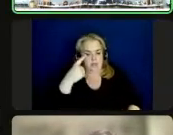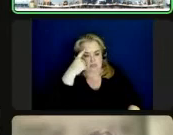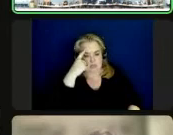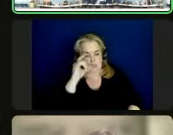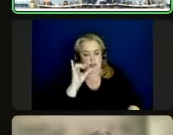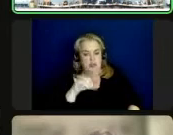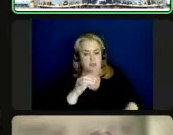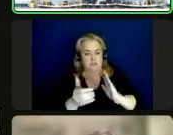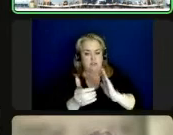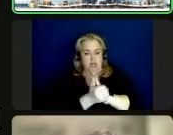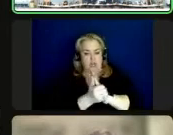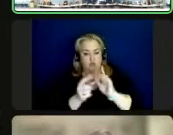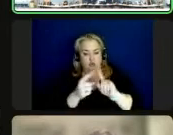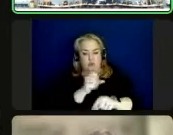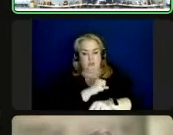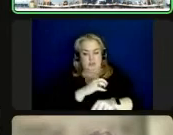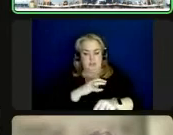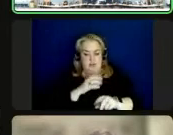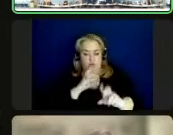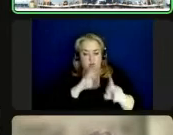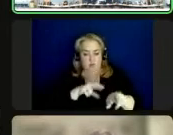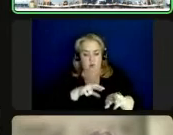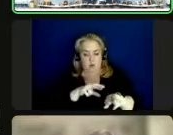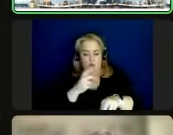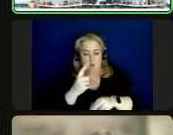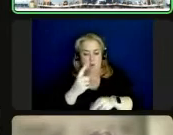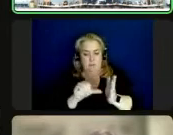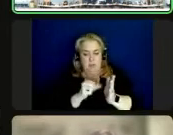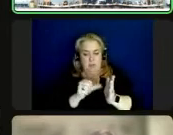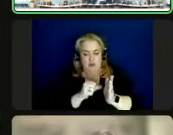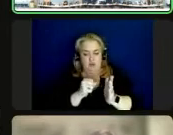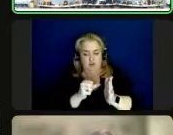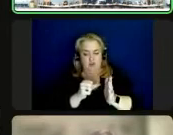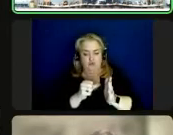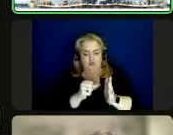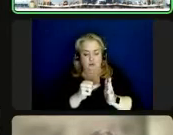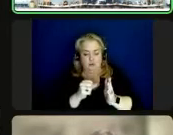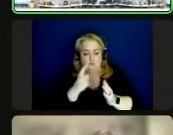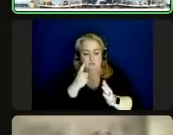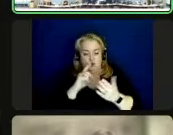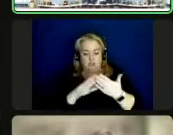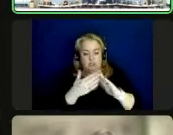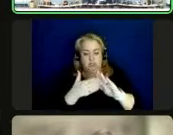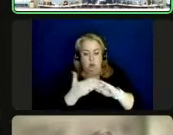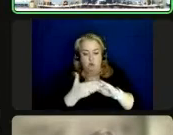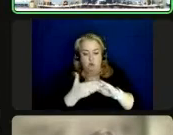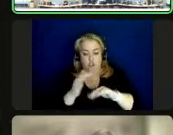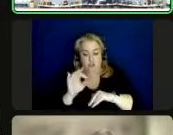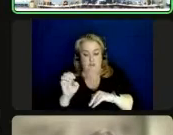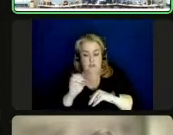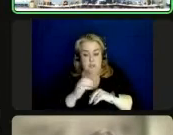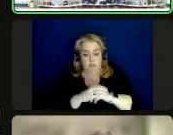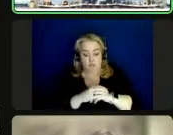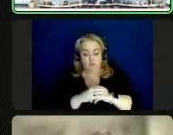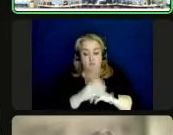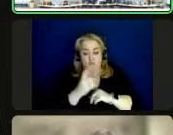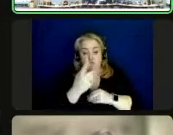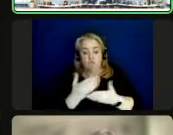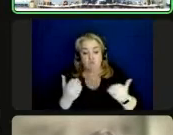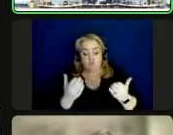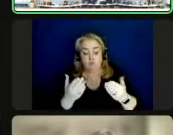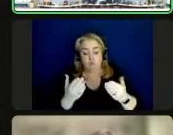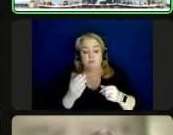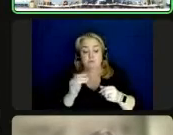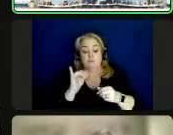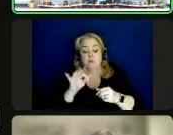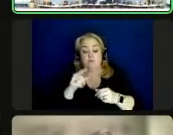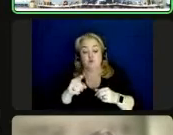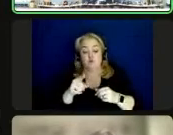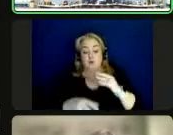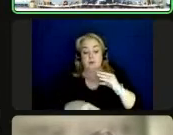THE FEE THAT WE CHARGE I THI